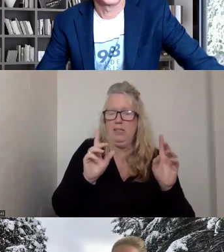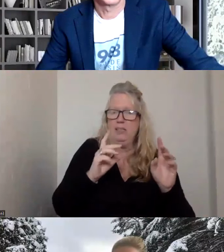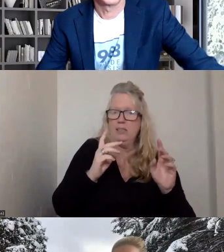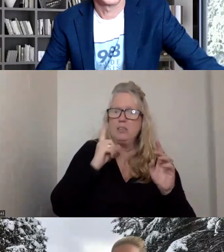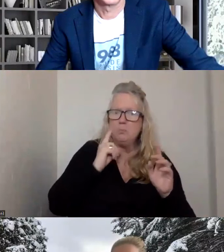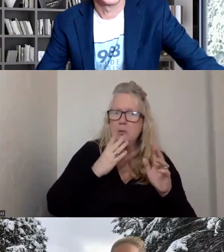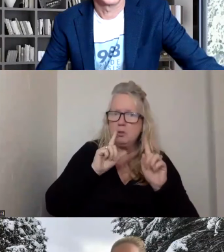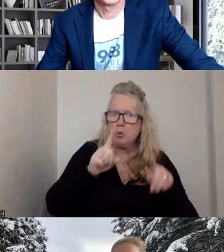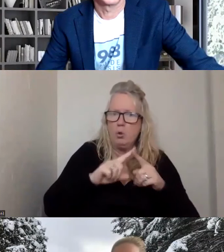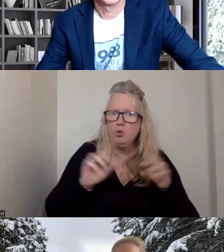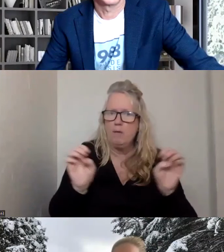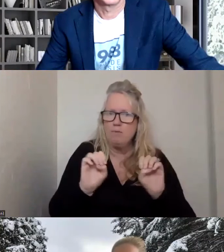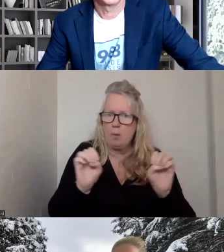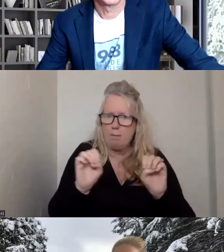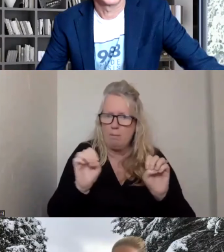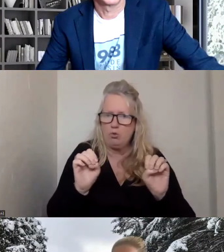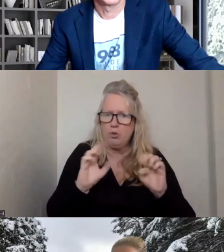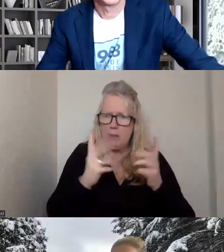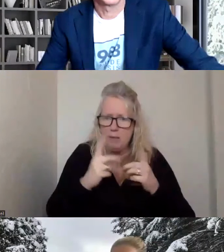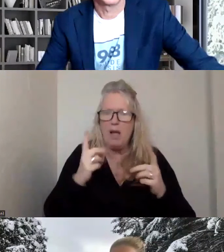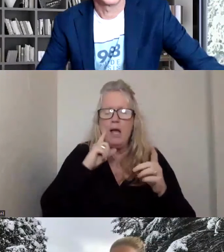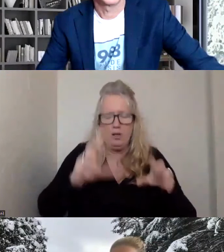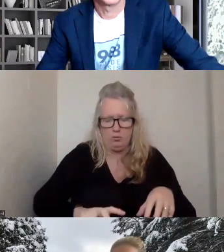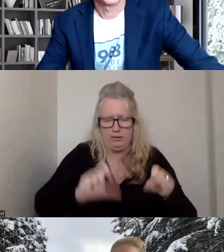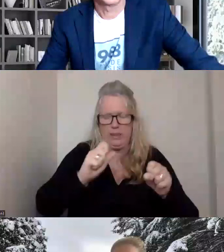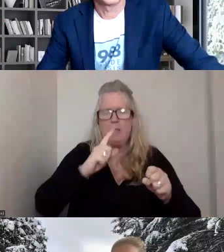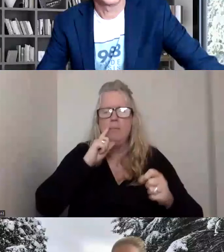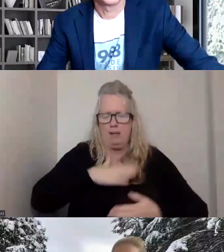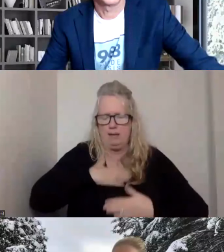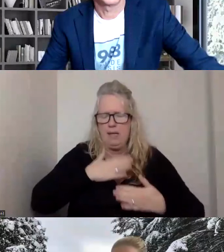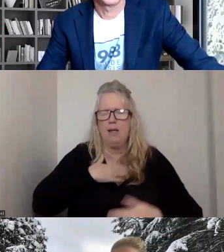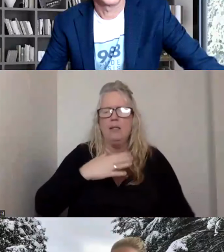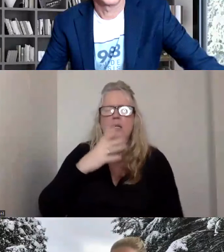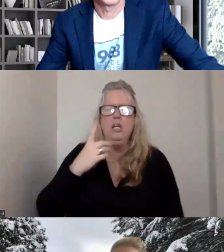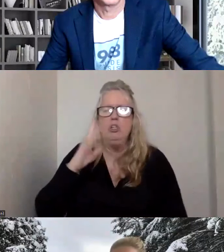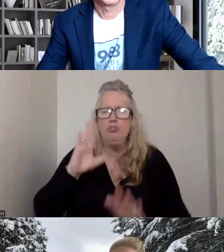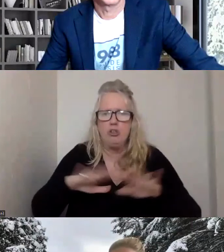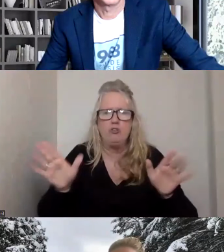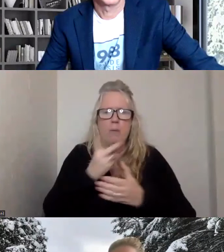FACILITY WAS I WAS TAKING MY YOUNG CHILDREN WHO BOTH HAD RSV IN